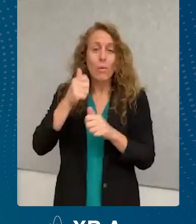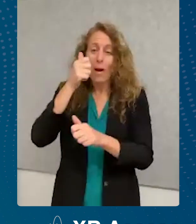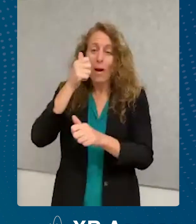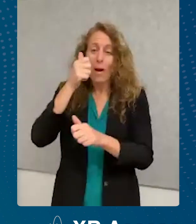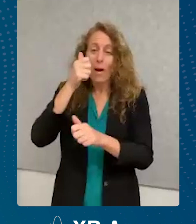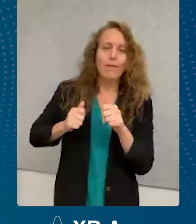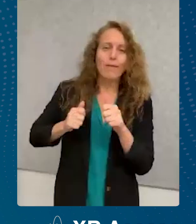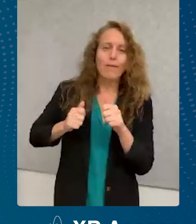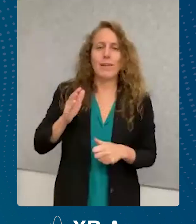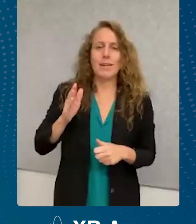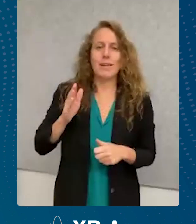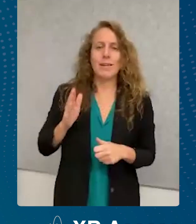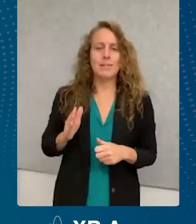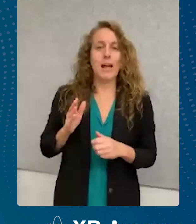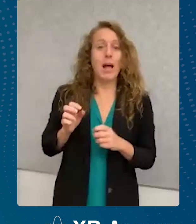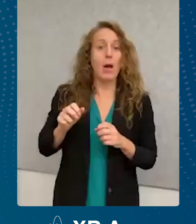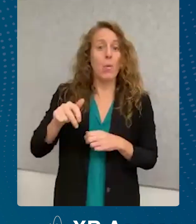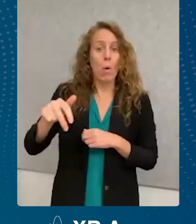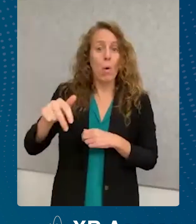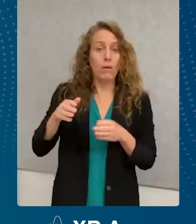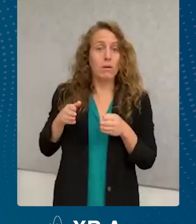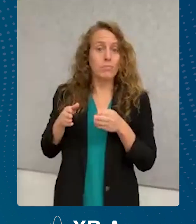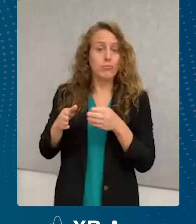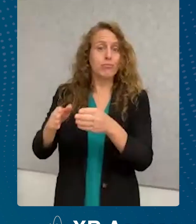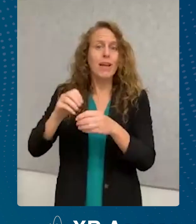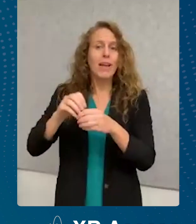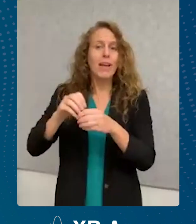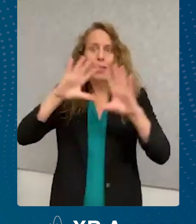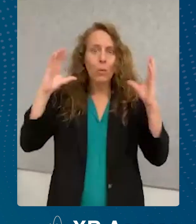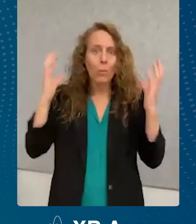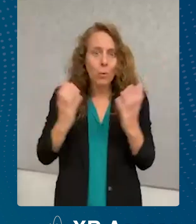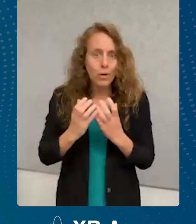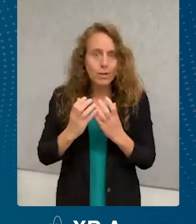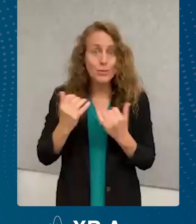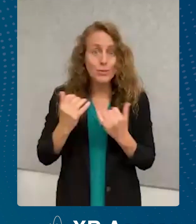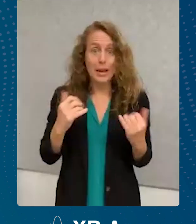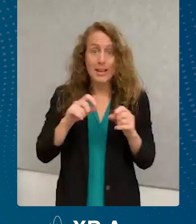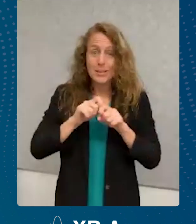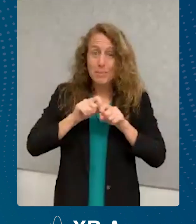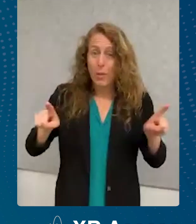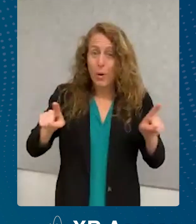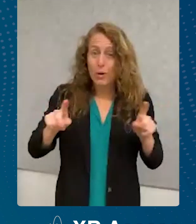And to date, it has been launched in 7 countries,